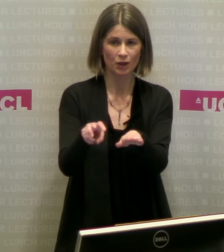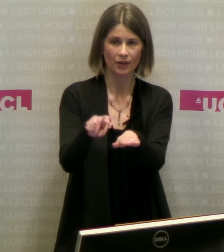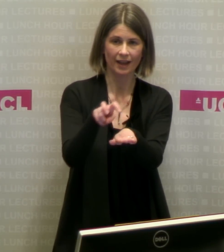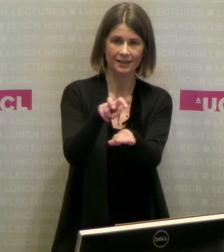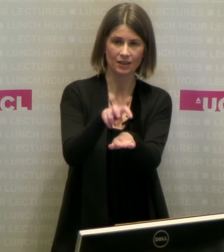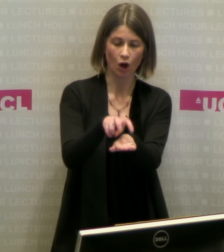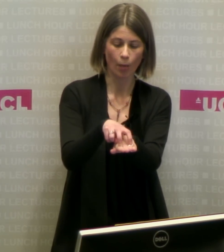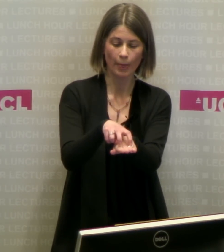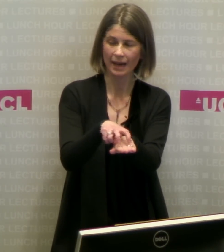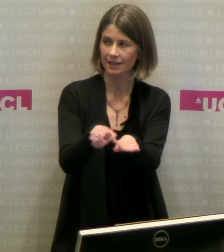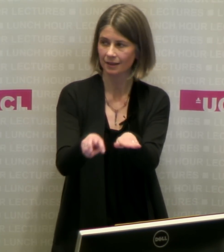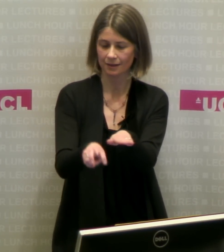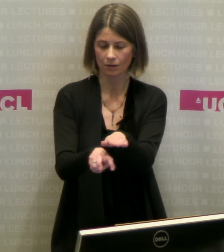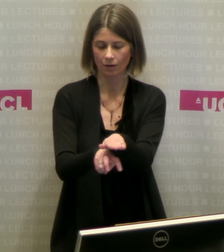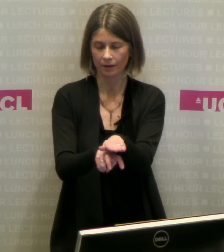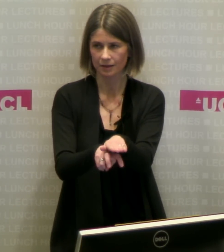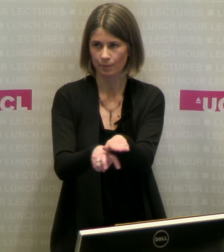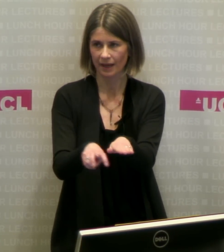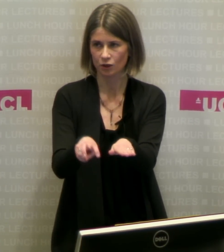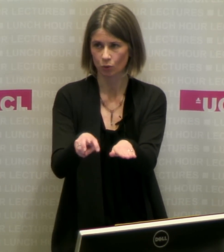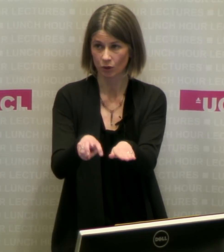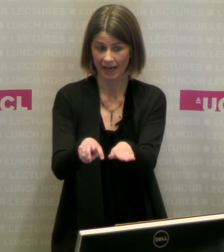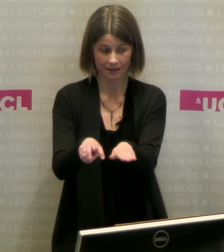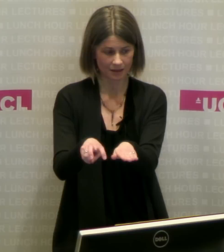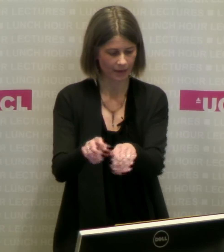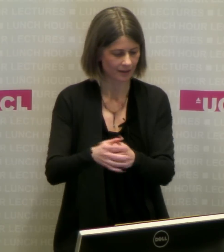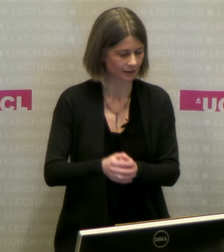to know the cat is on the bed, not under the bed.